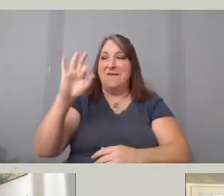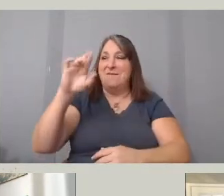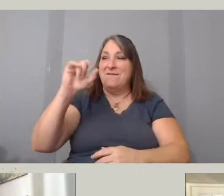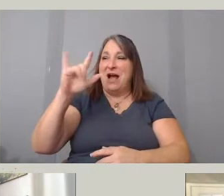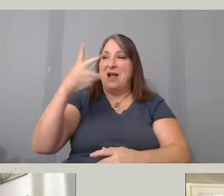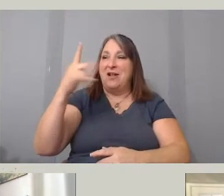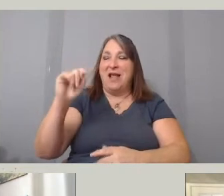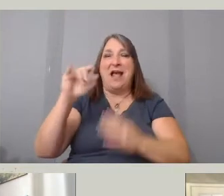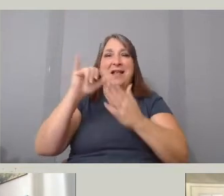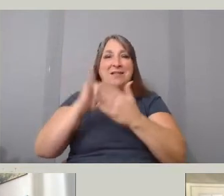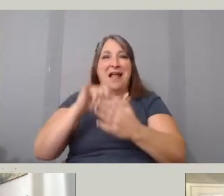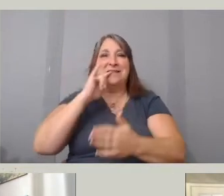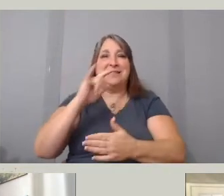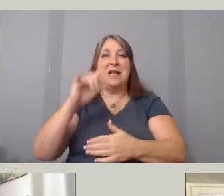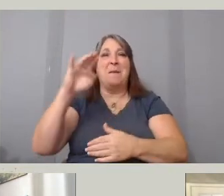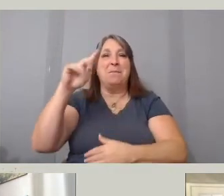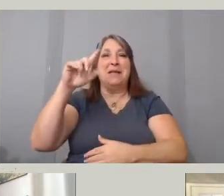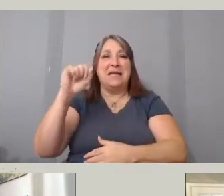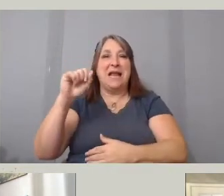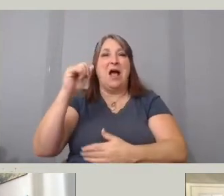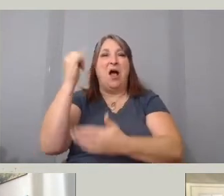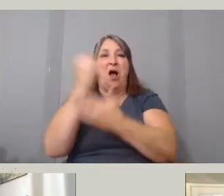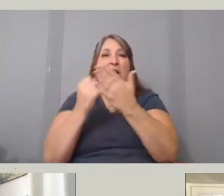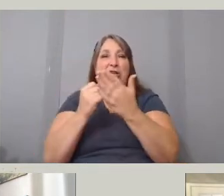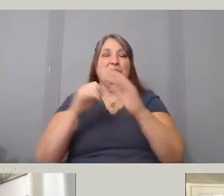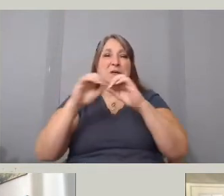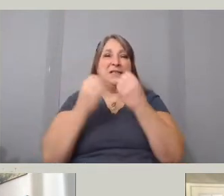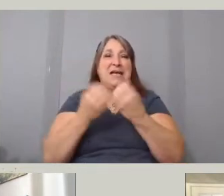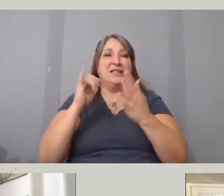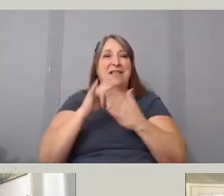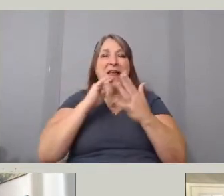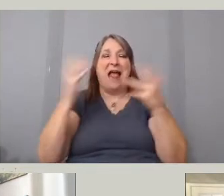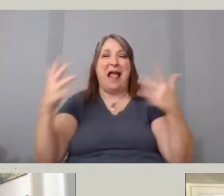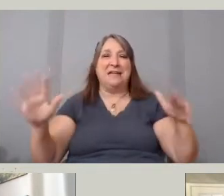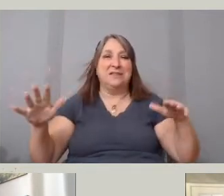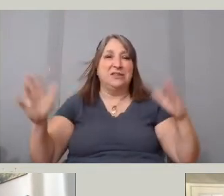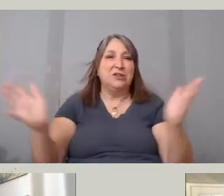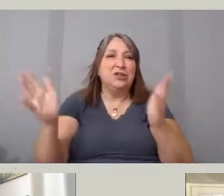that has nurtured and co-produced many, many films